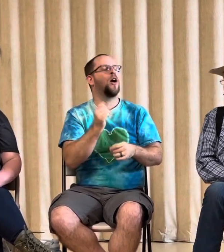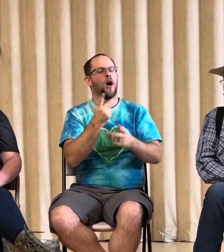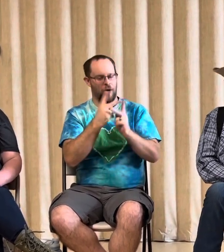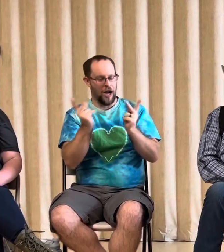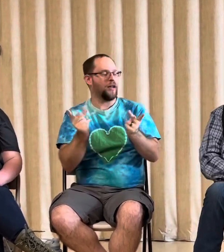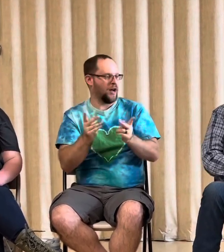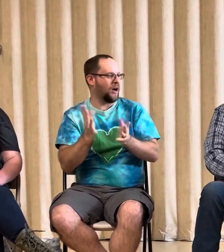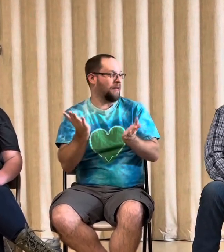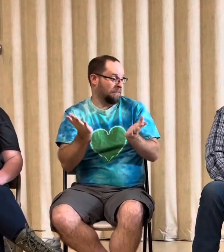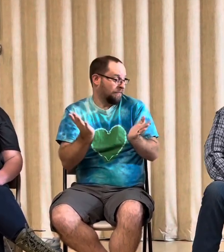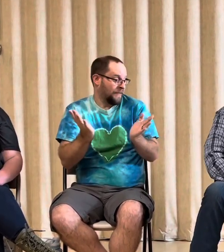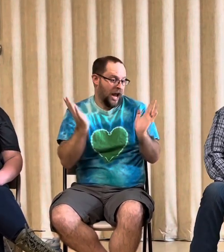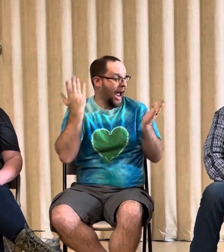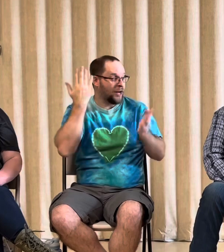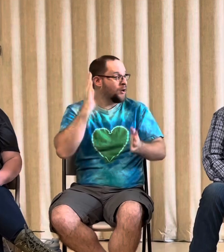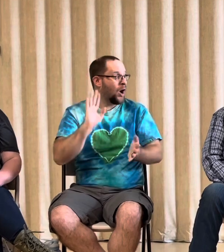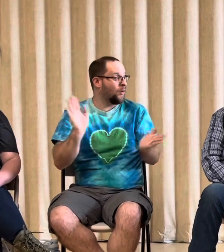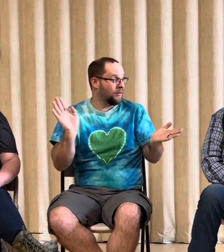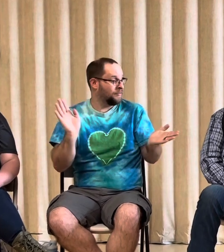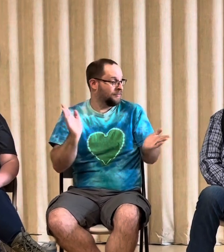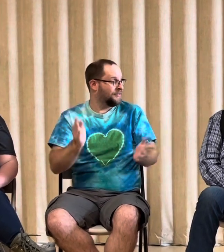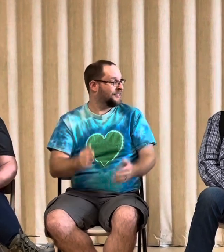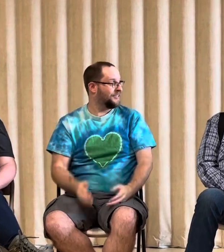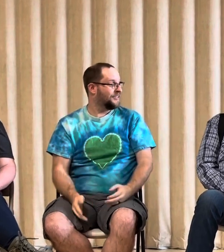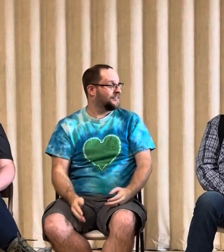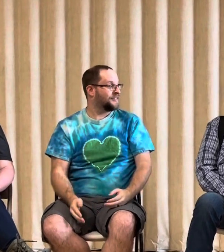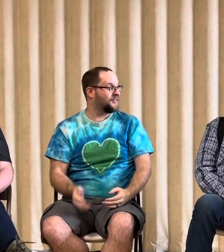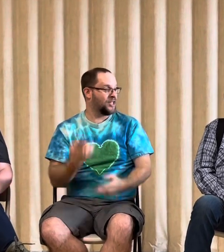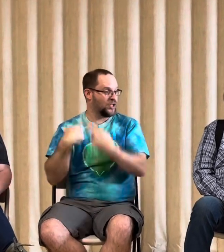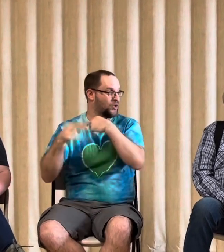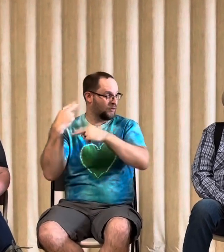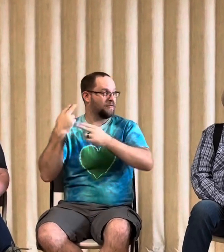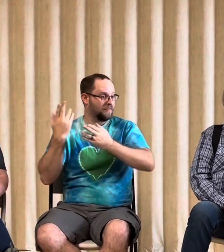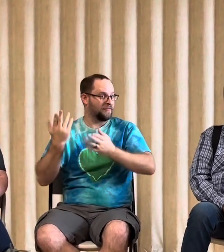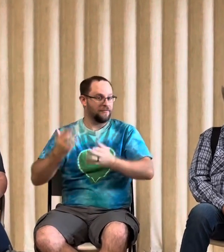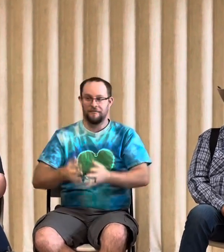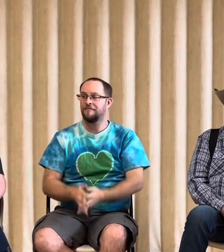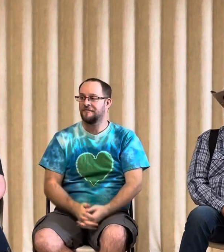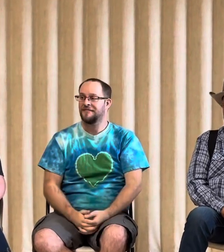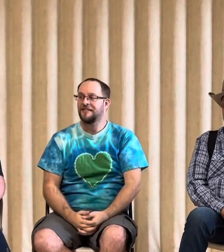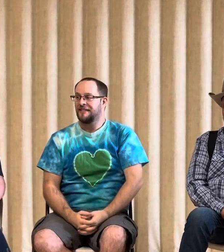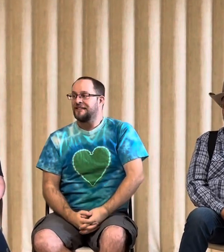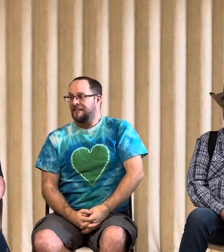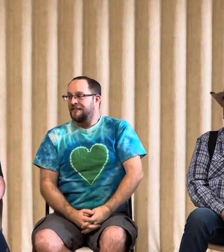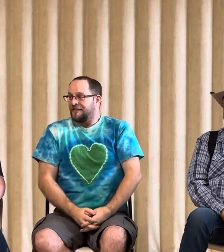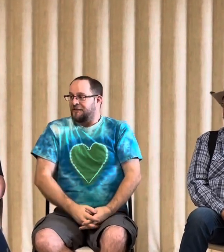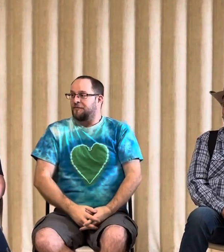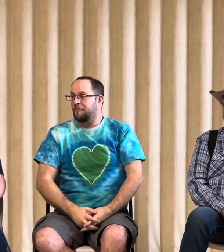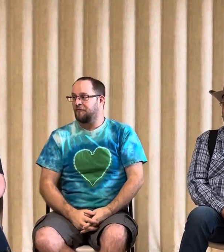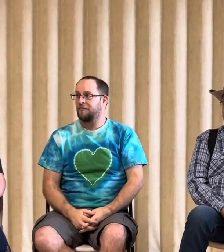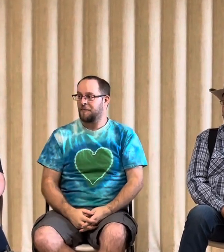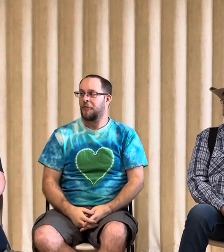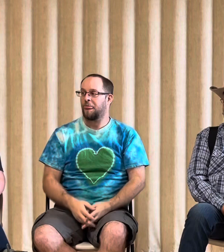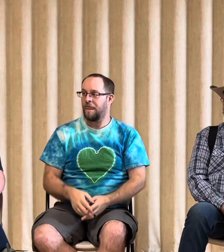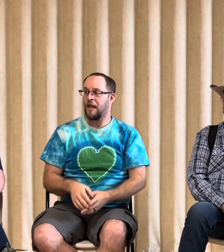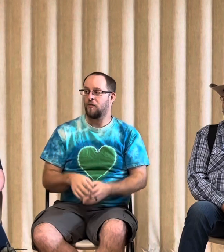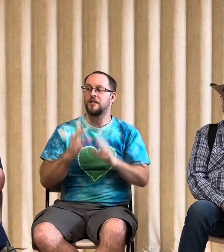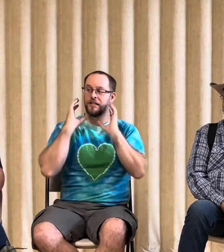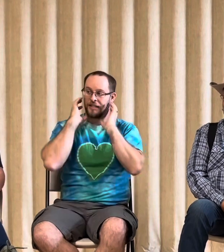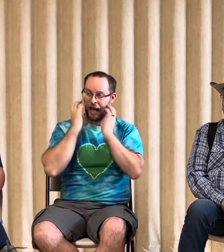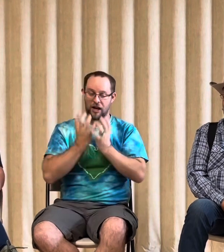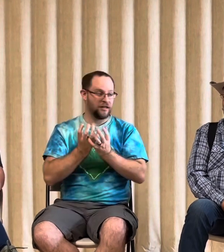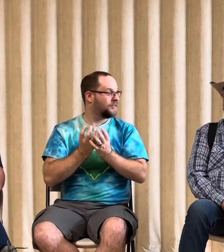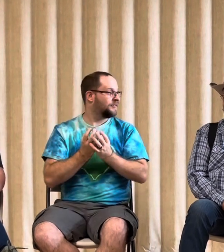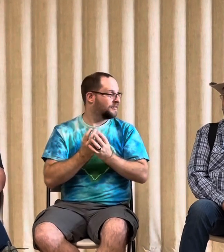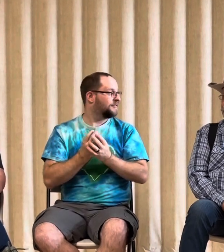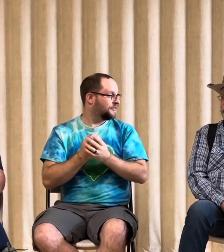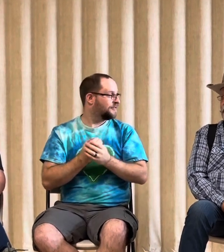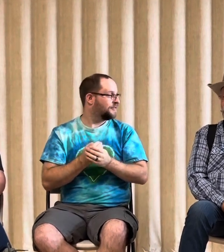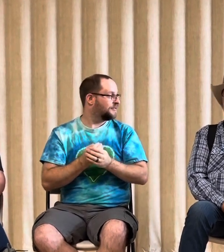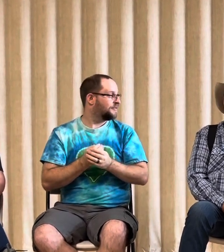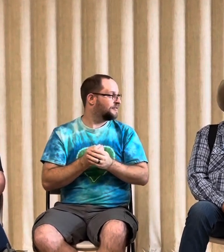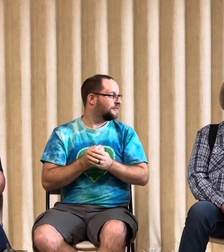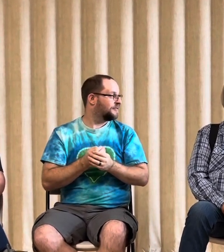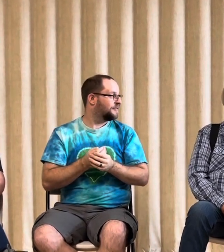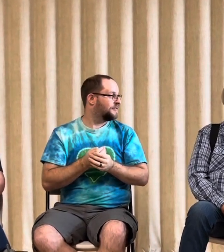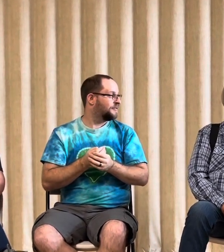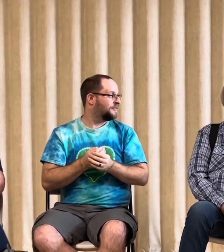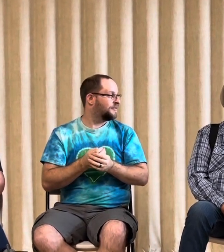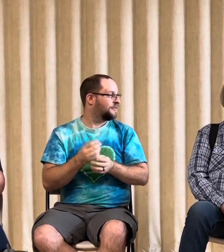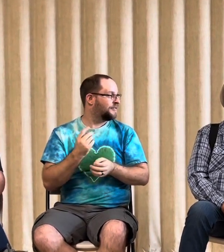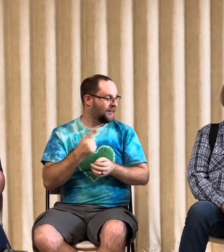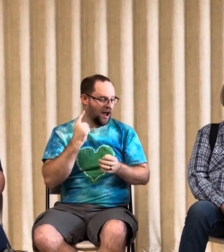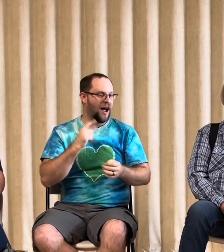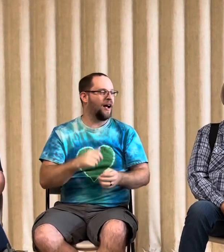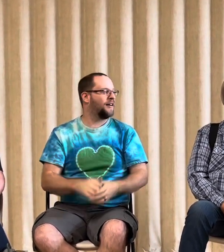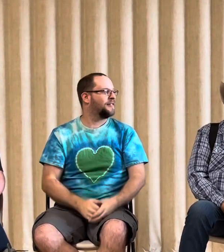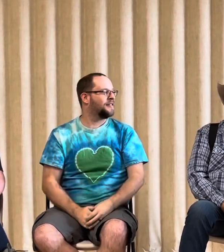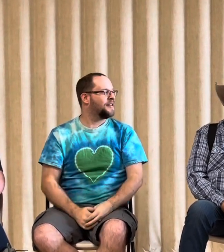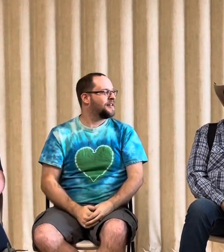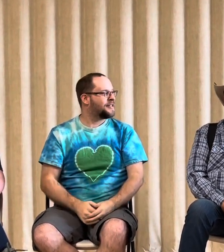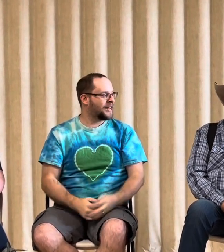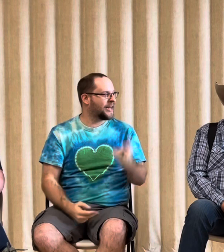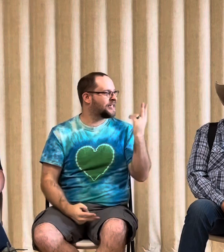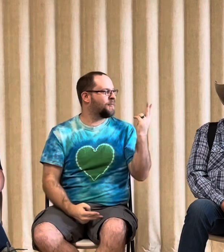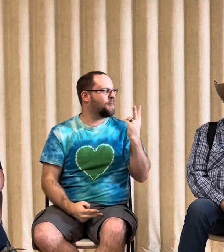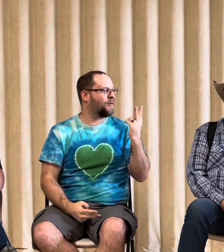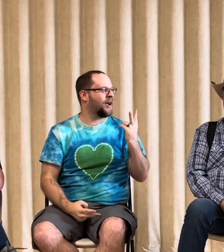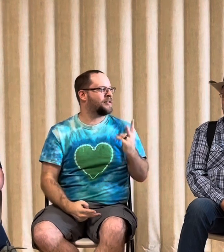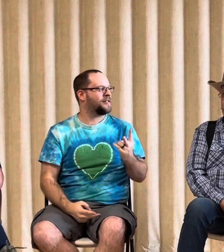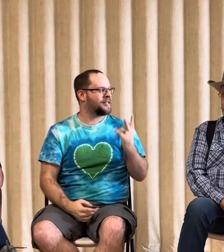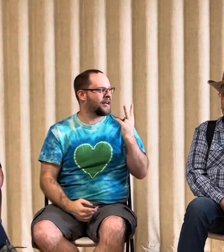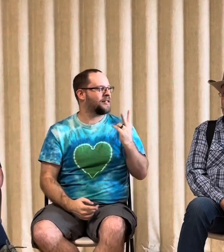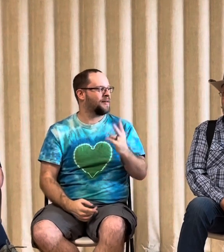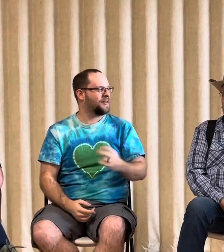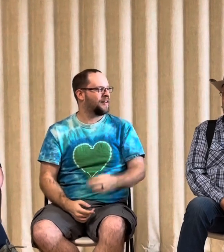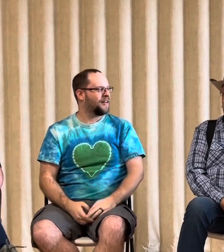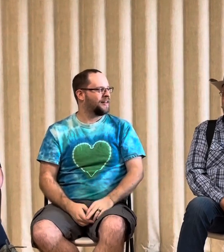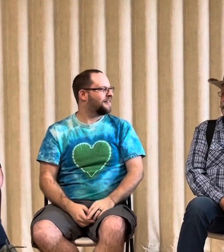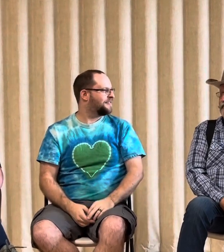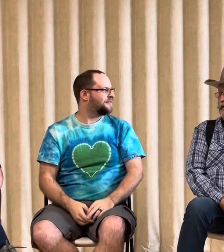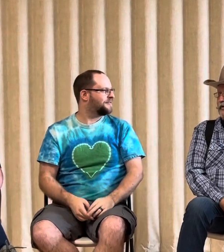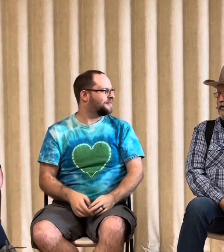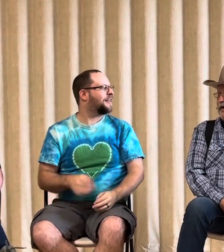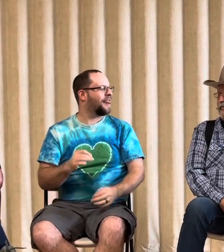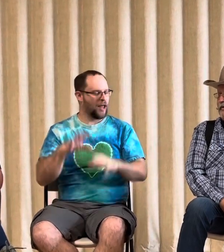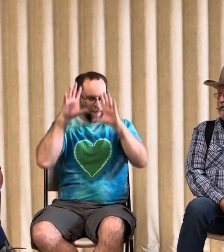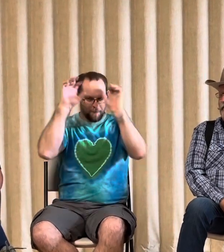Well, I don't know! CALI: It was historical figures! AUDIENCE: No, he did! He was Santa! CALI: You dressed up as one of Santa's helpers? GRAMPS: I was Santa Claus at Home Depot. Also, like President Grant one time.